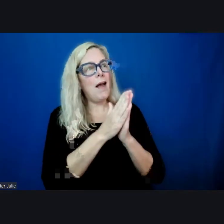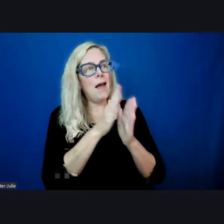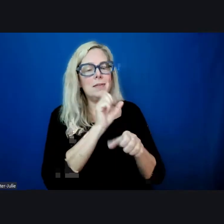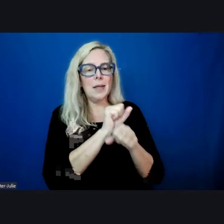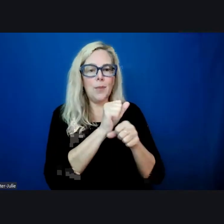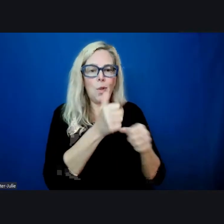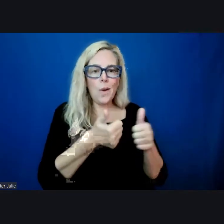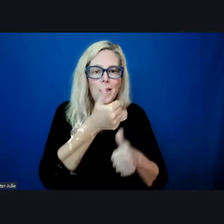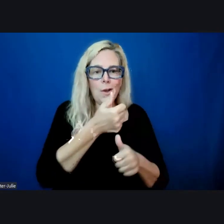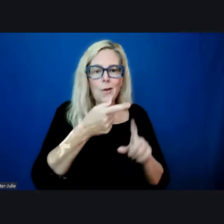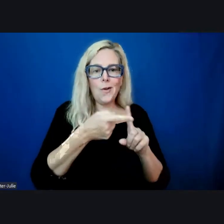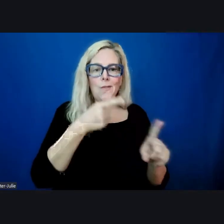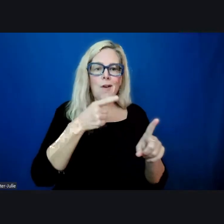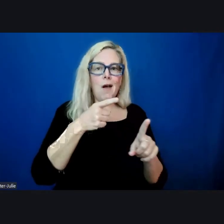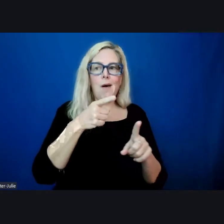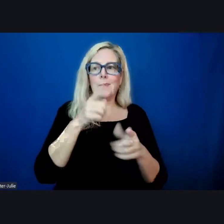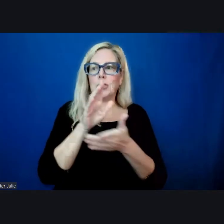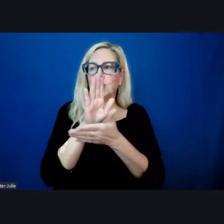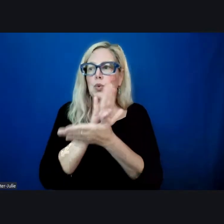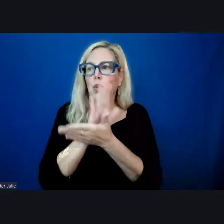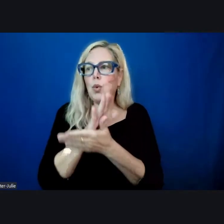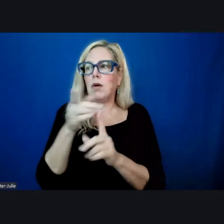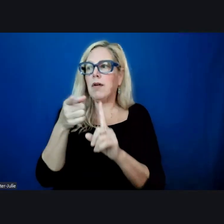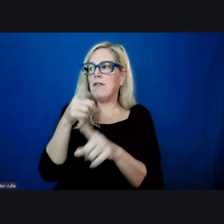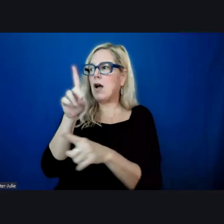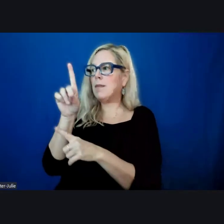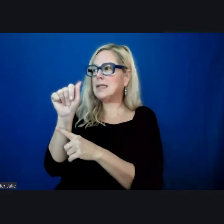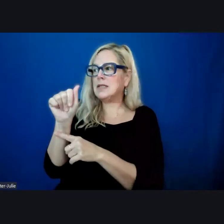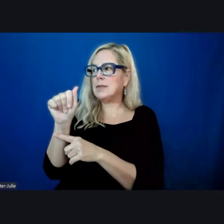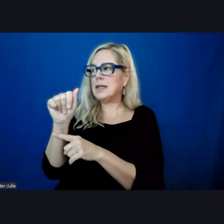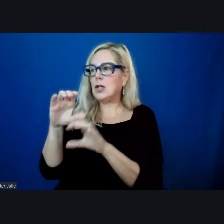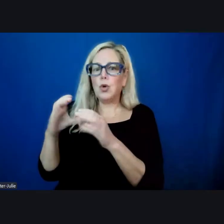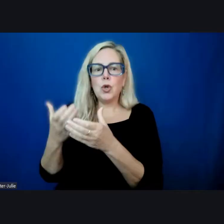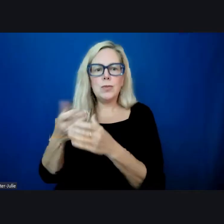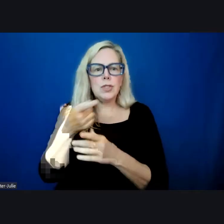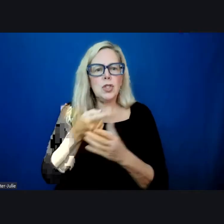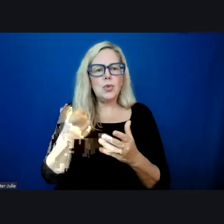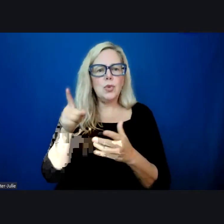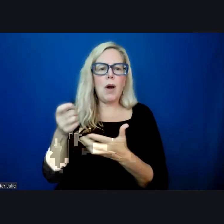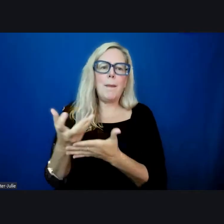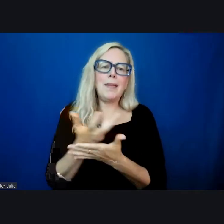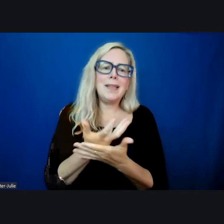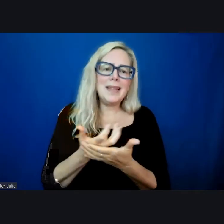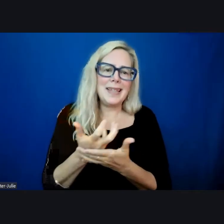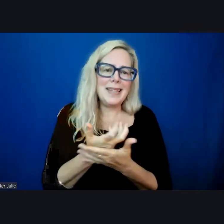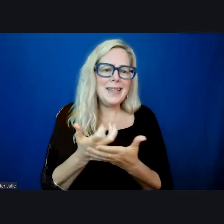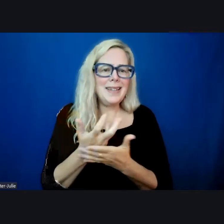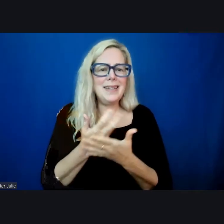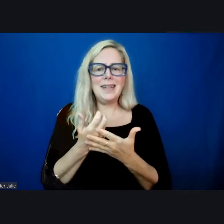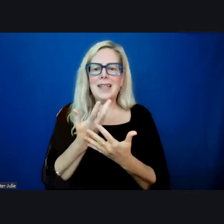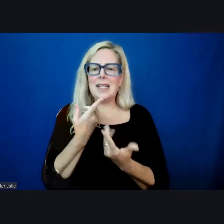from schools, you are pleading, you are often burning down your dignity. When you walk into